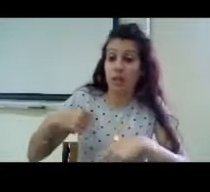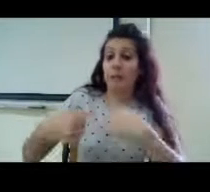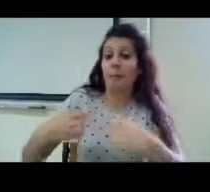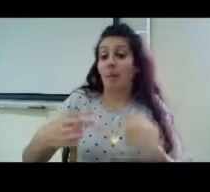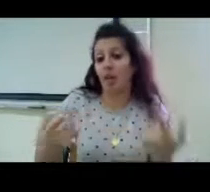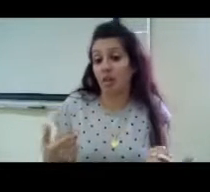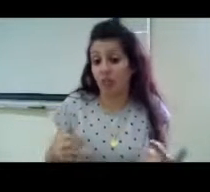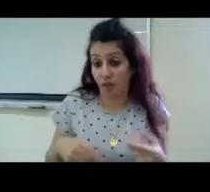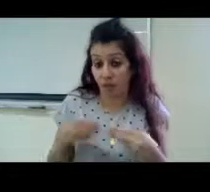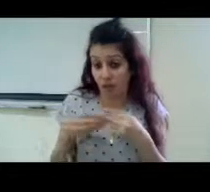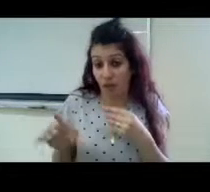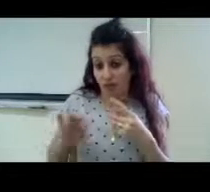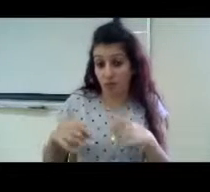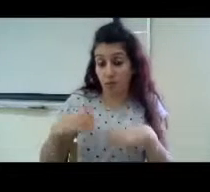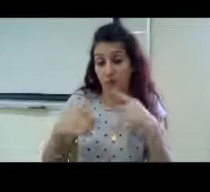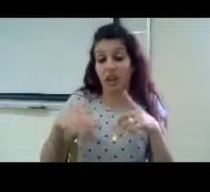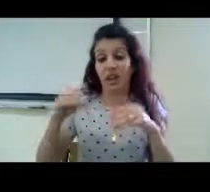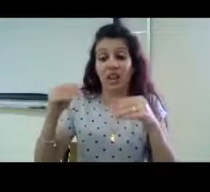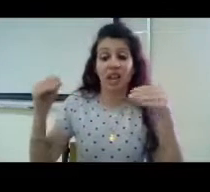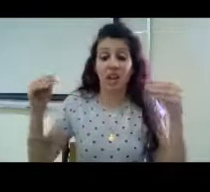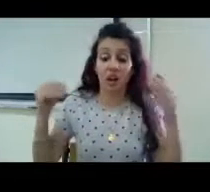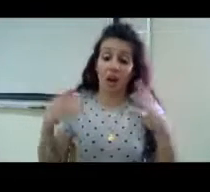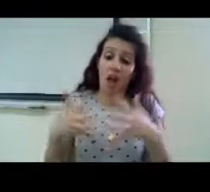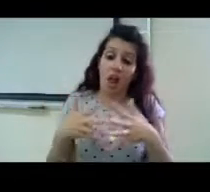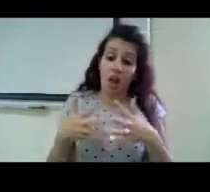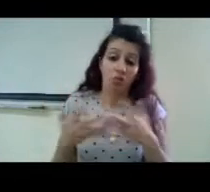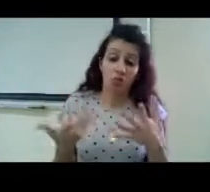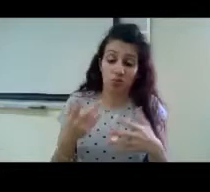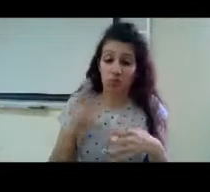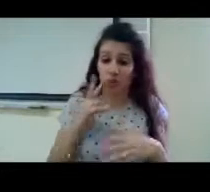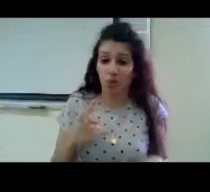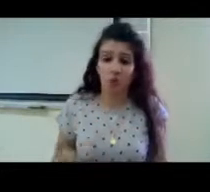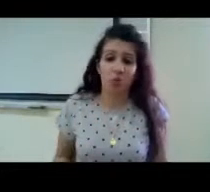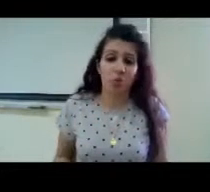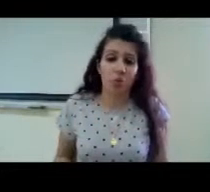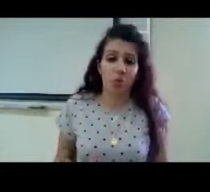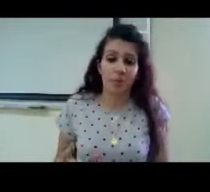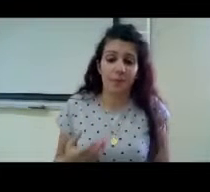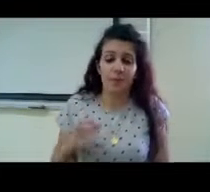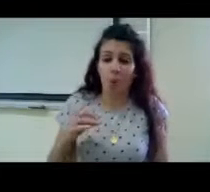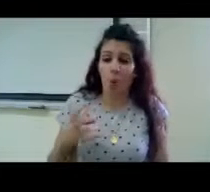support personal assistance and medical care children and young persons with